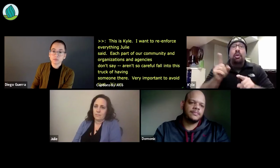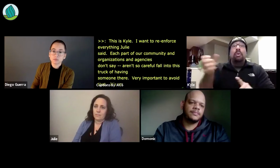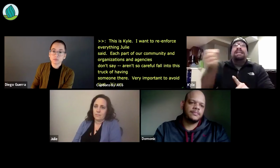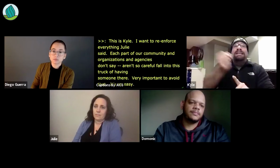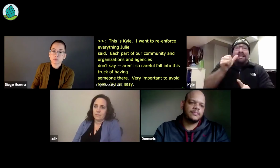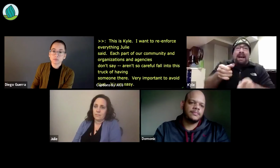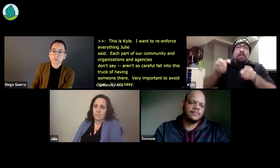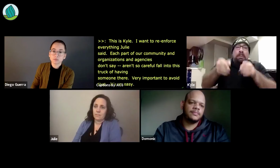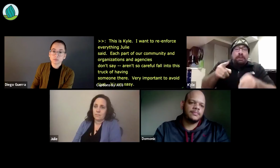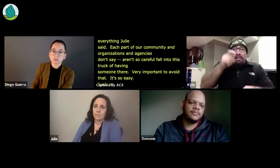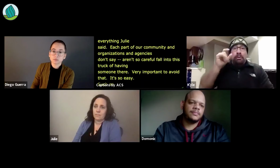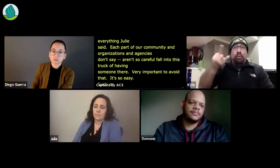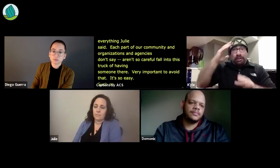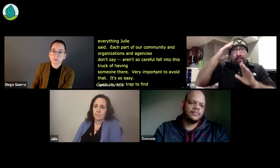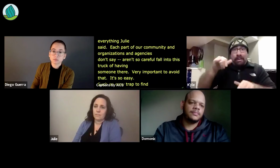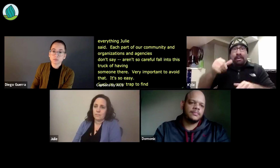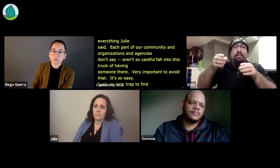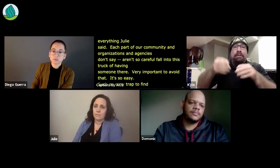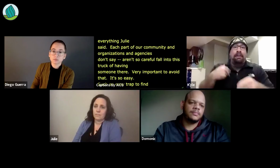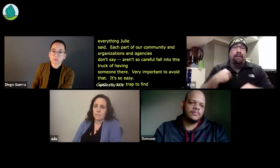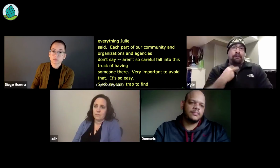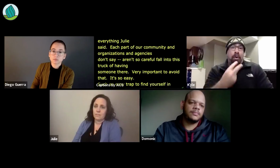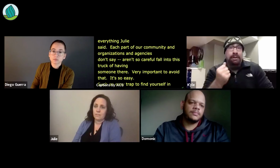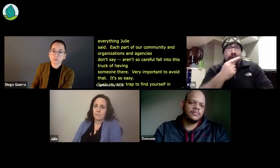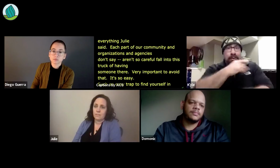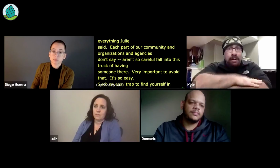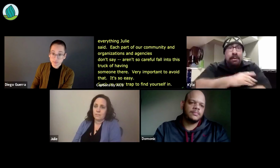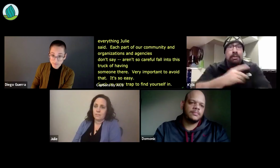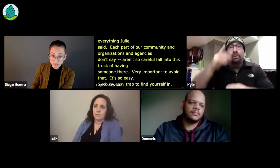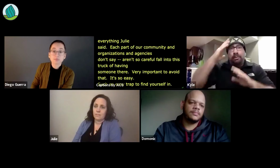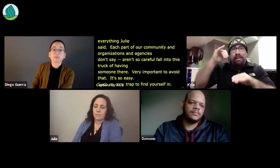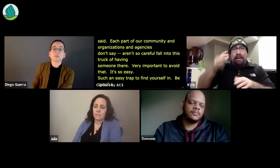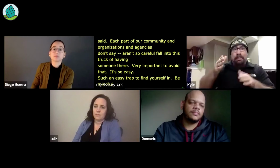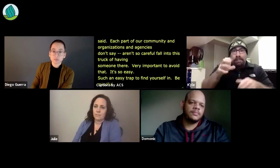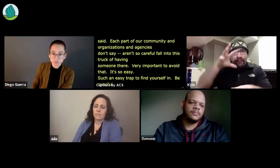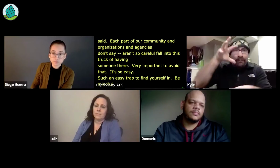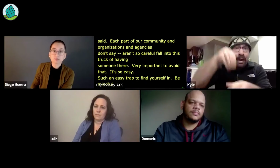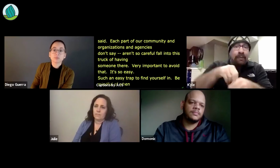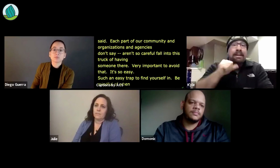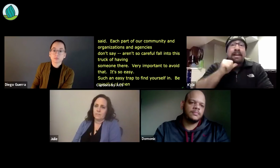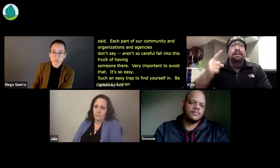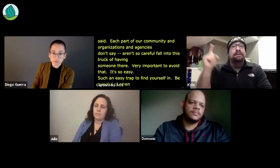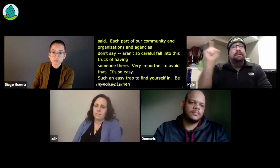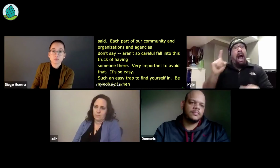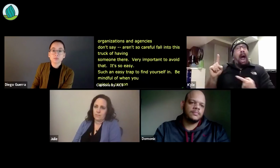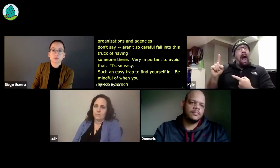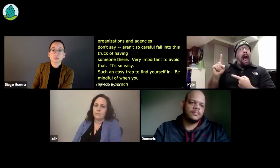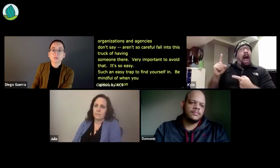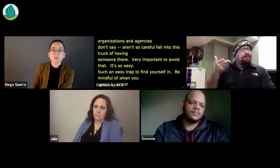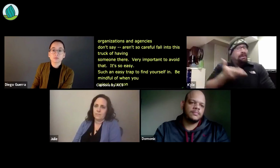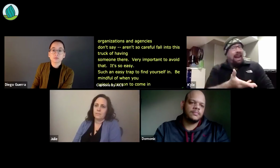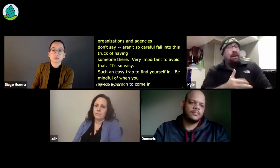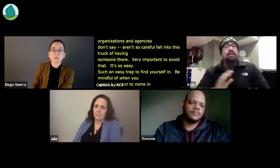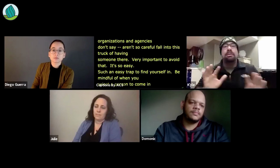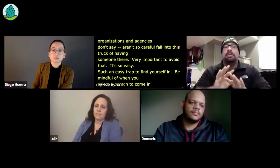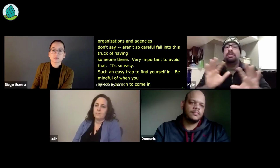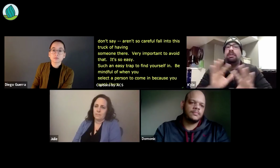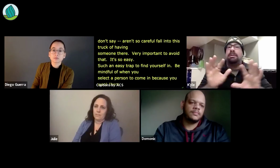because you want them to have a voice at the table, you want them to be involved not just a token deaf person at the table, that is the number one thing to be